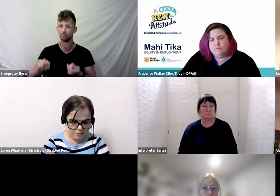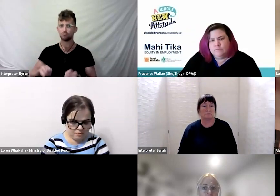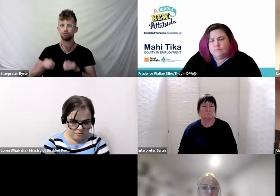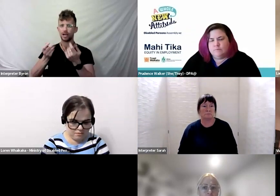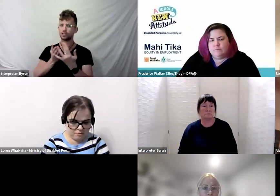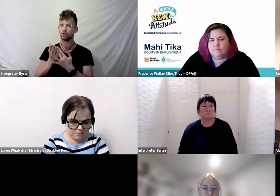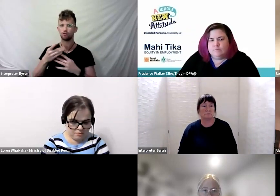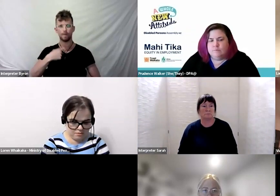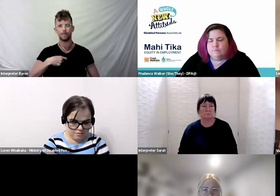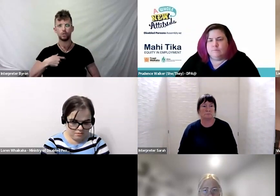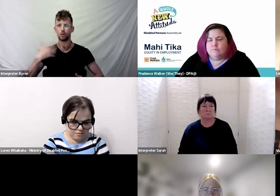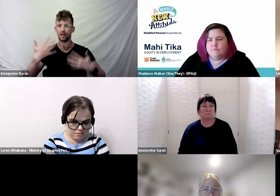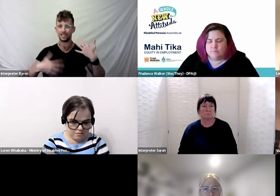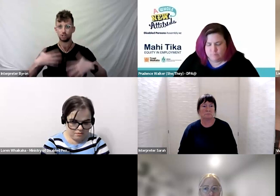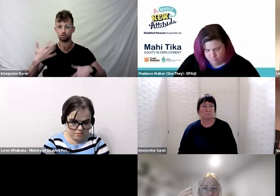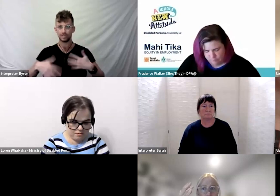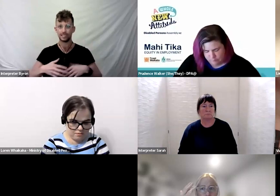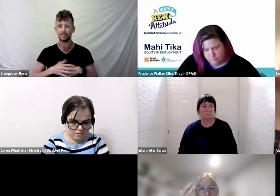There is some leeway to consider